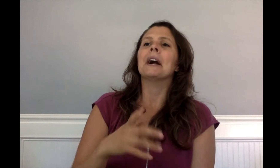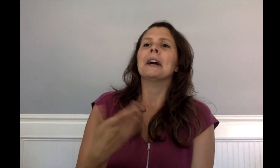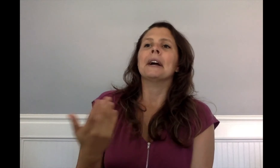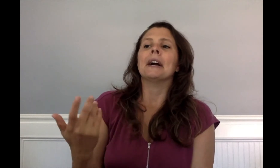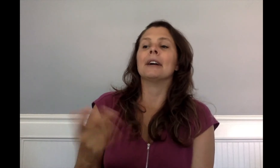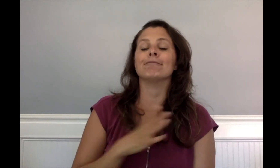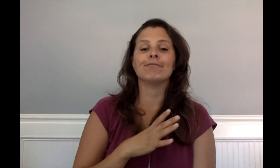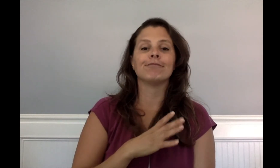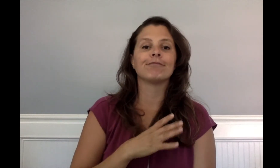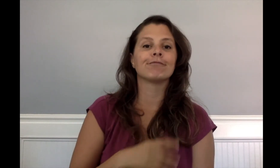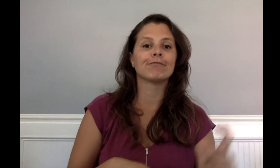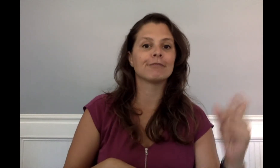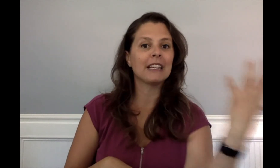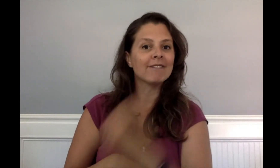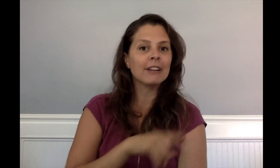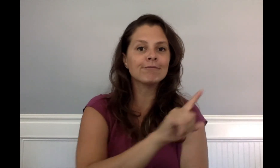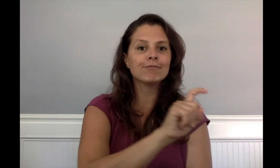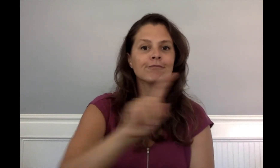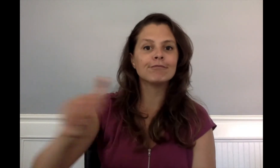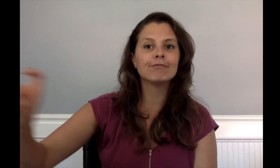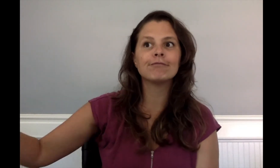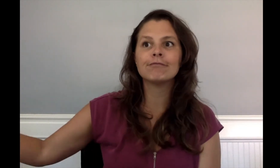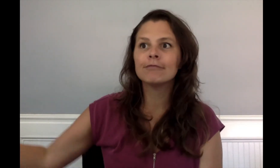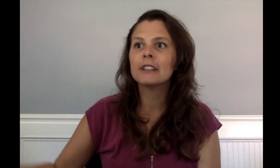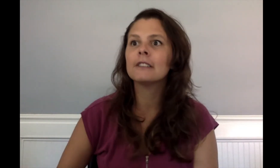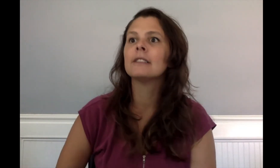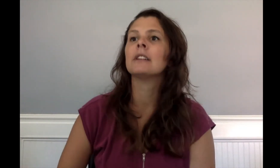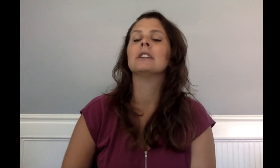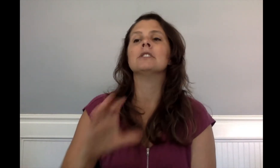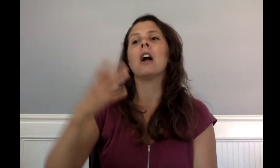"Okay," Charlie said, and he went back into the kitchen.